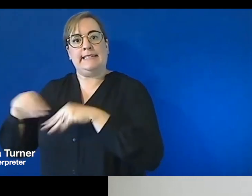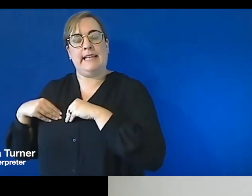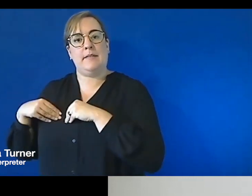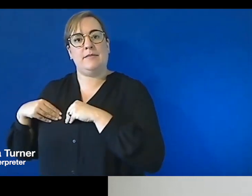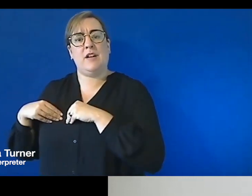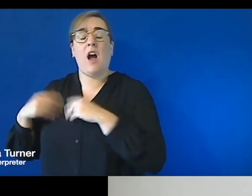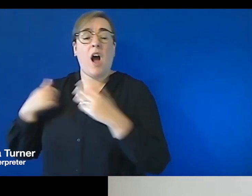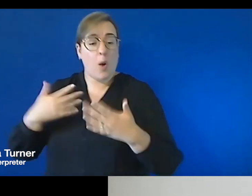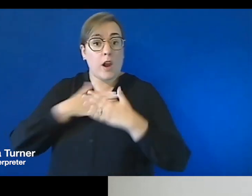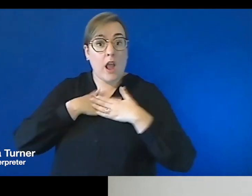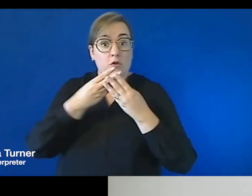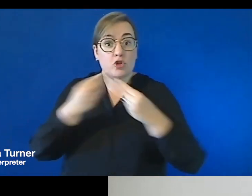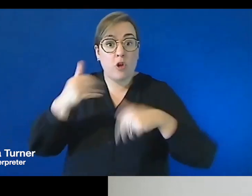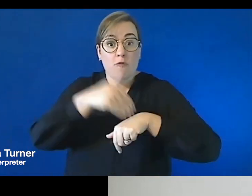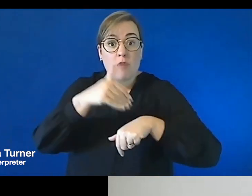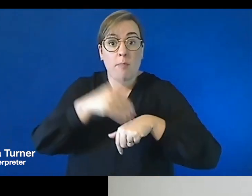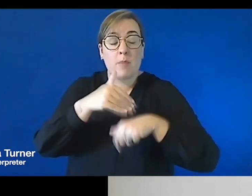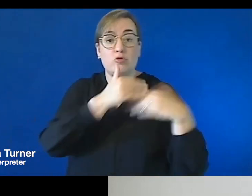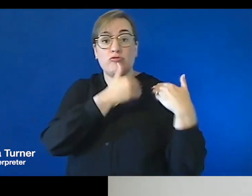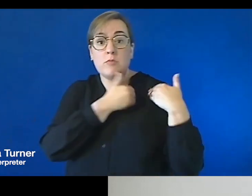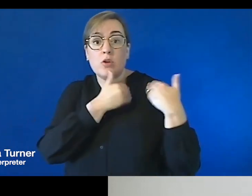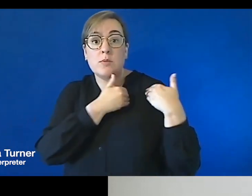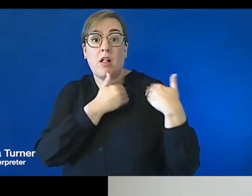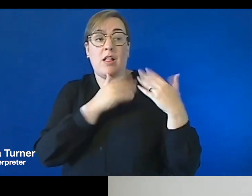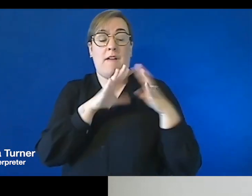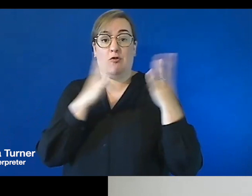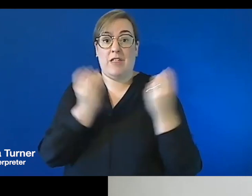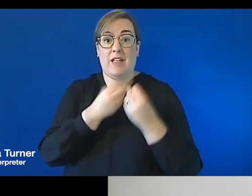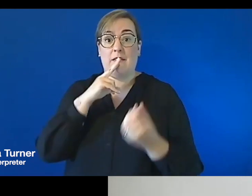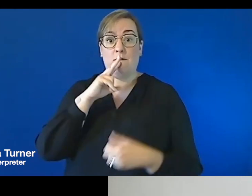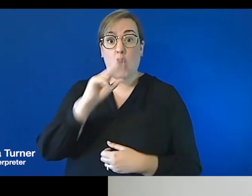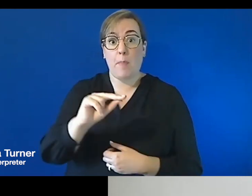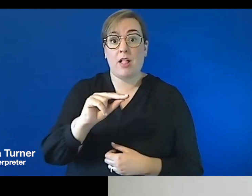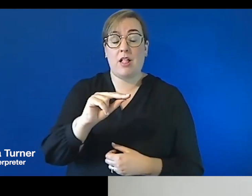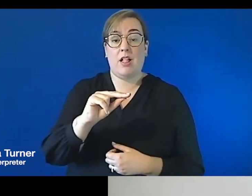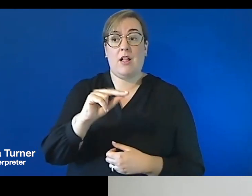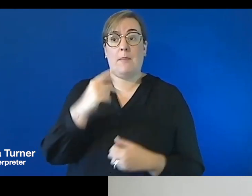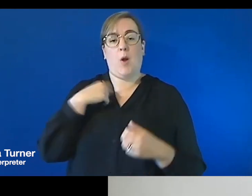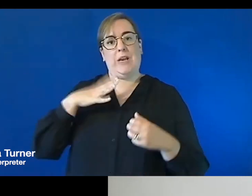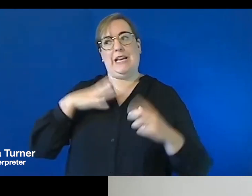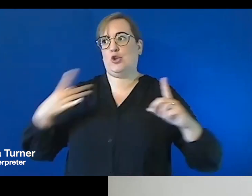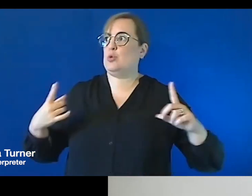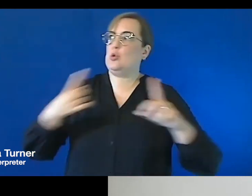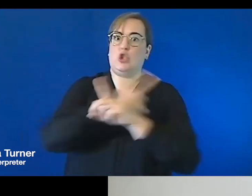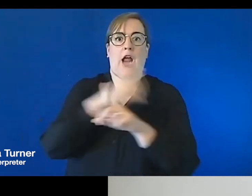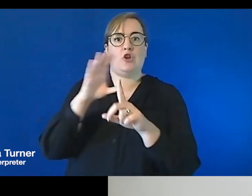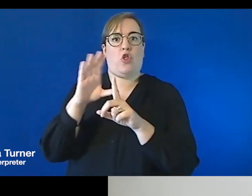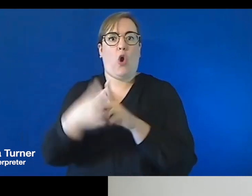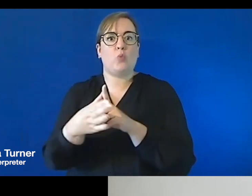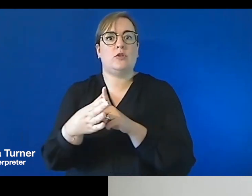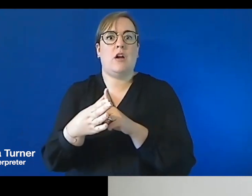responsible only in verbal way but until we really reshape the whole culture, introduce frameworks,